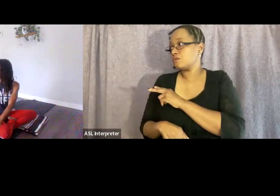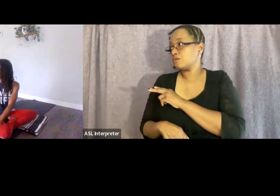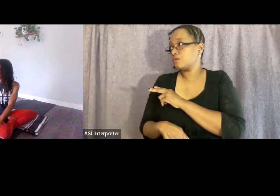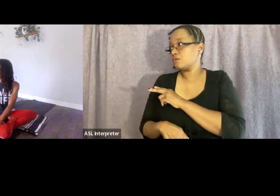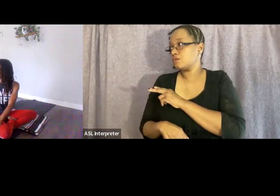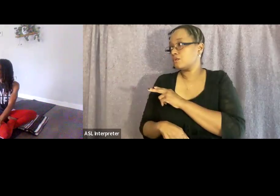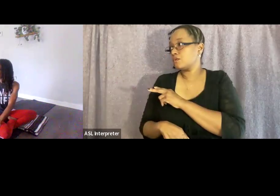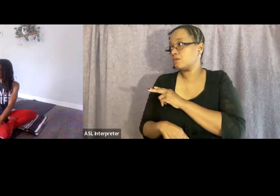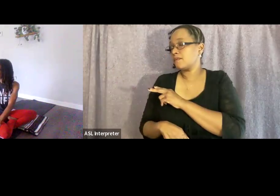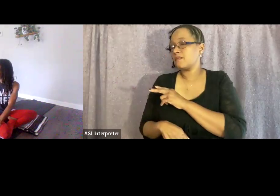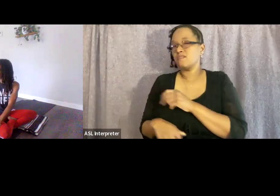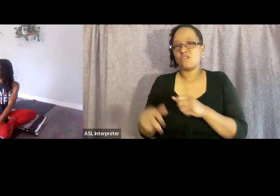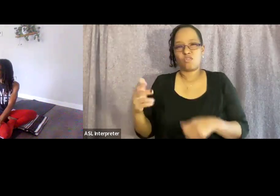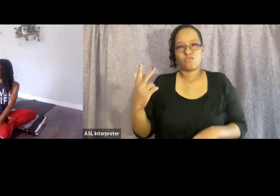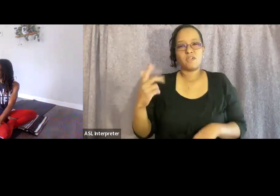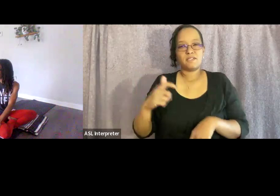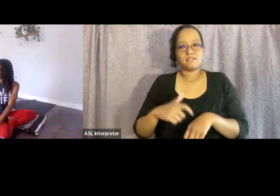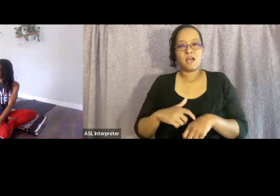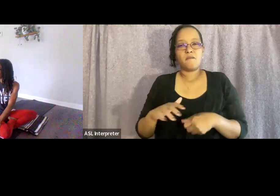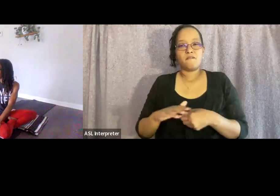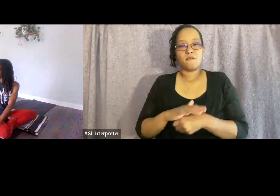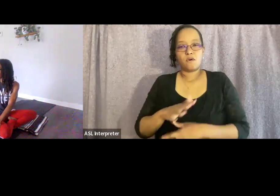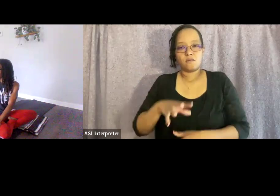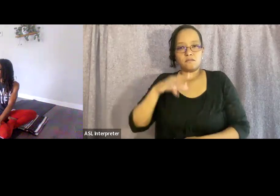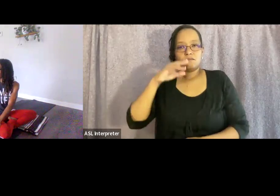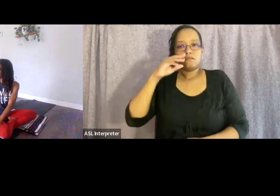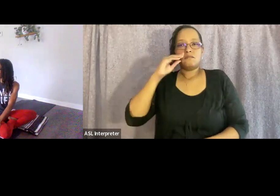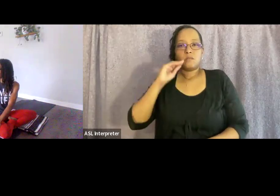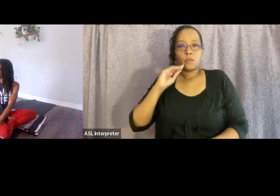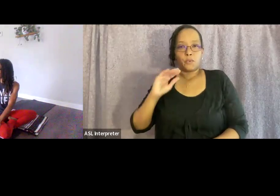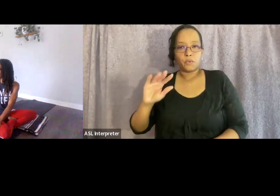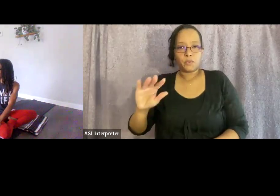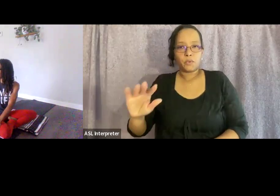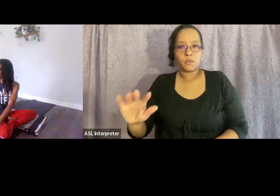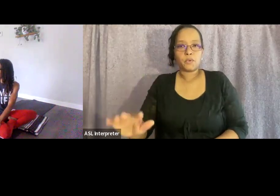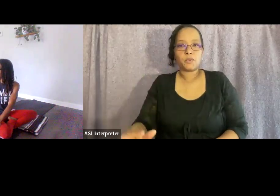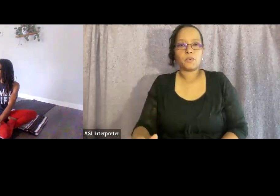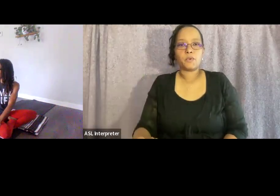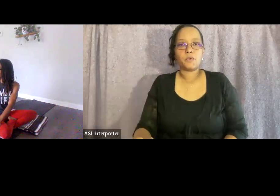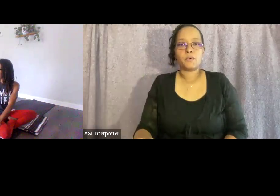And let's take three full breaths there. I forget to mention.